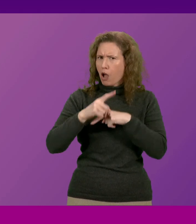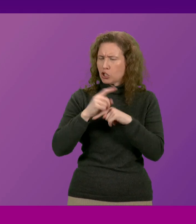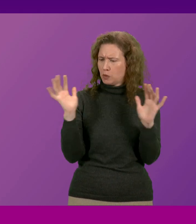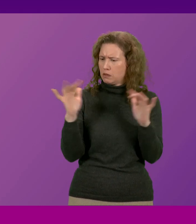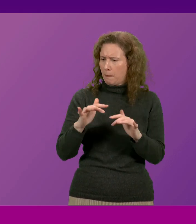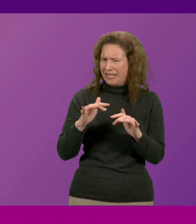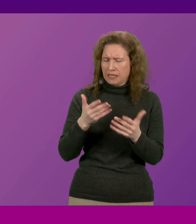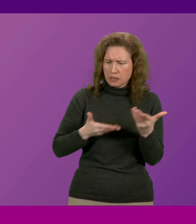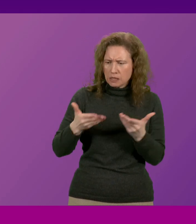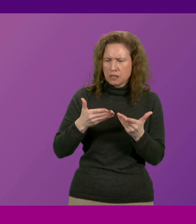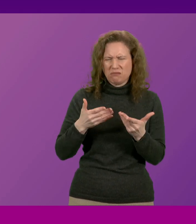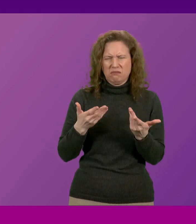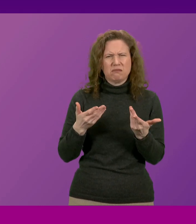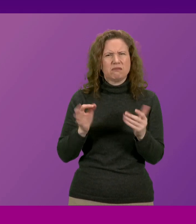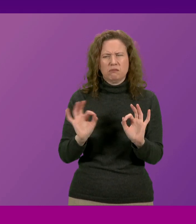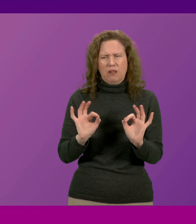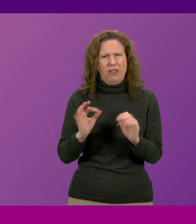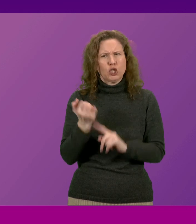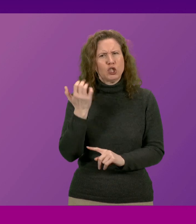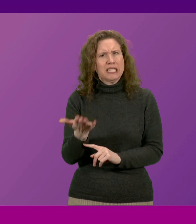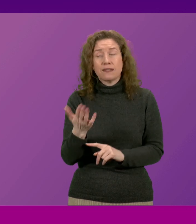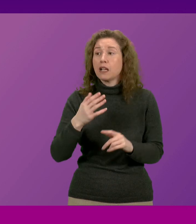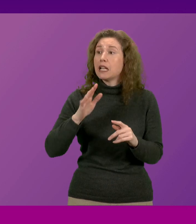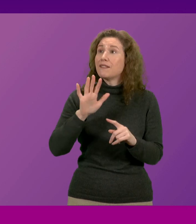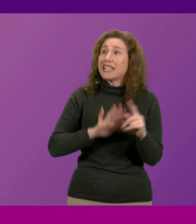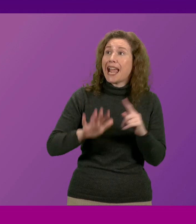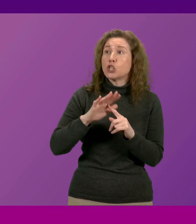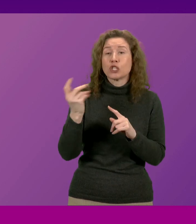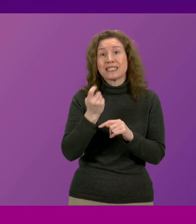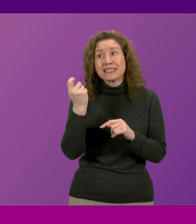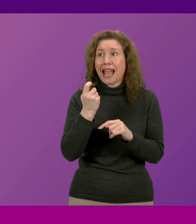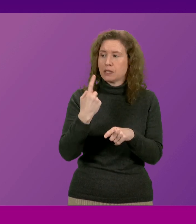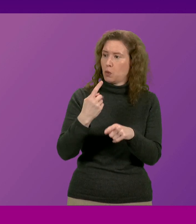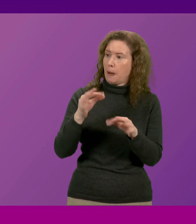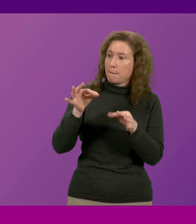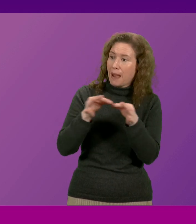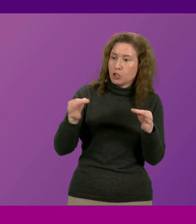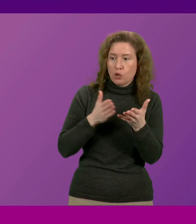not achieve anything. If a nation’s success was measured in talking shops, Scotland would truly